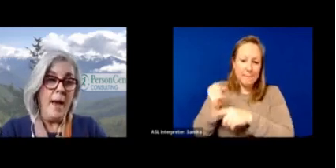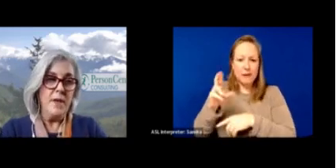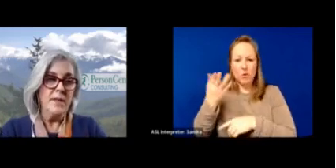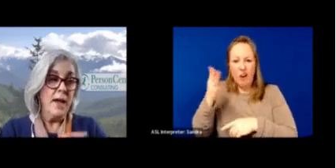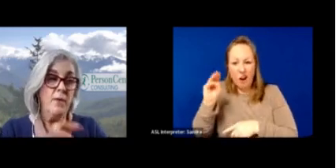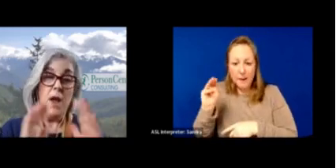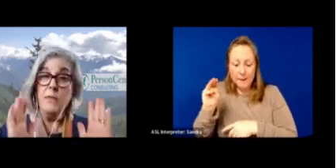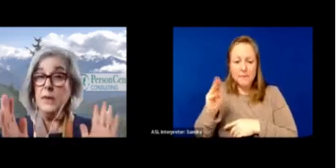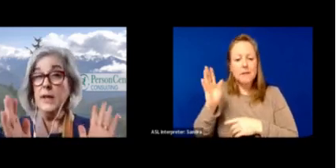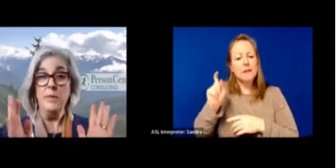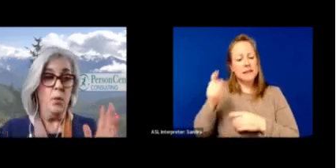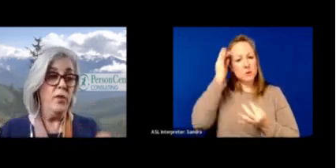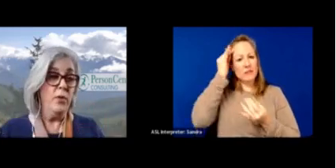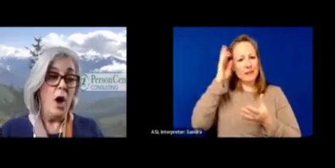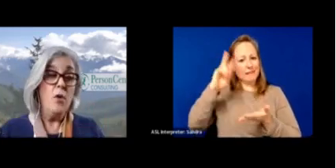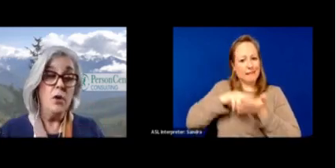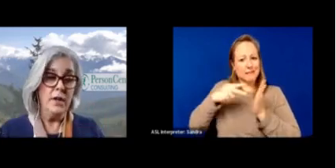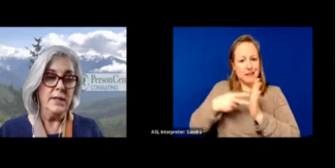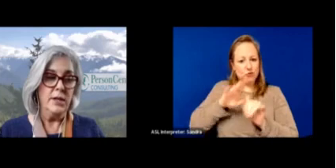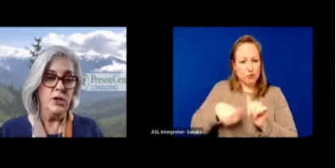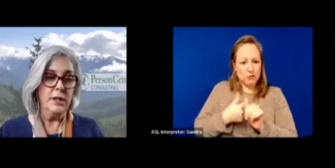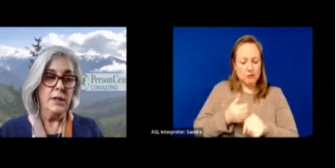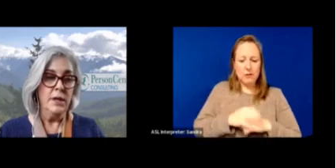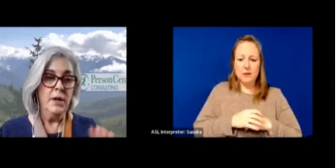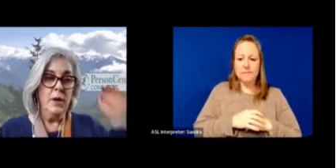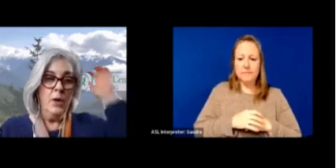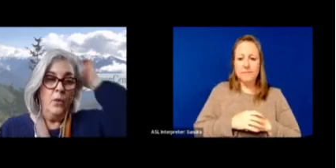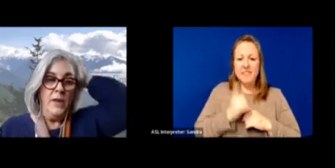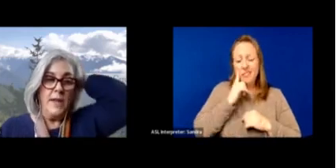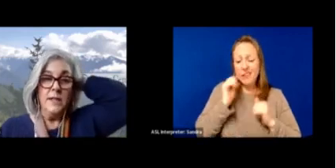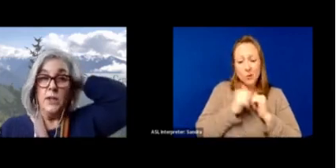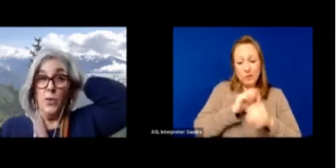happens and, and really, with all good intention, we tend to